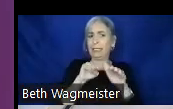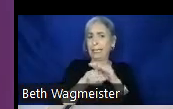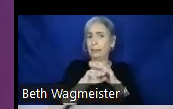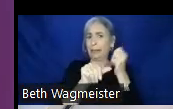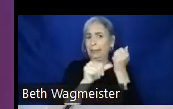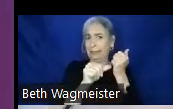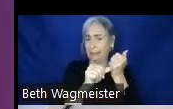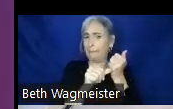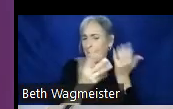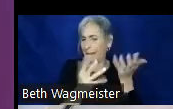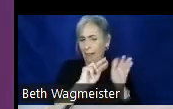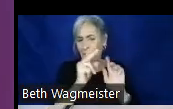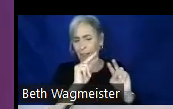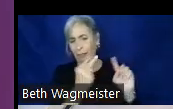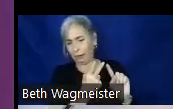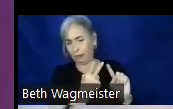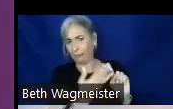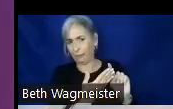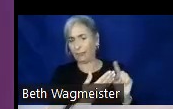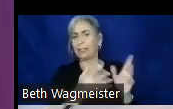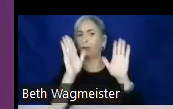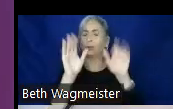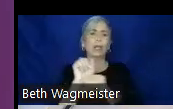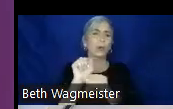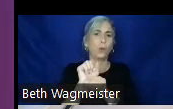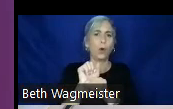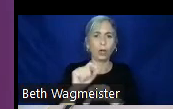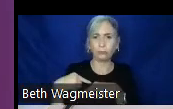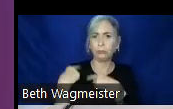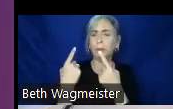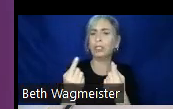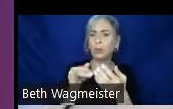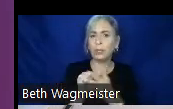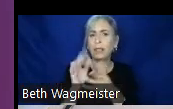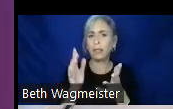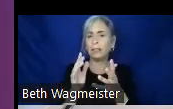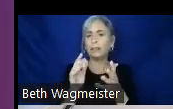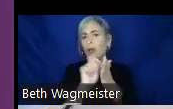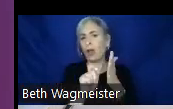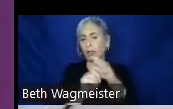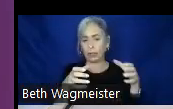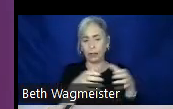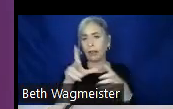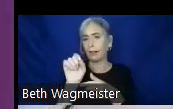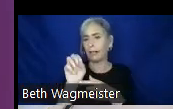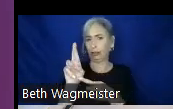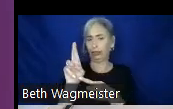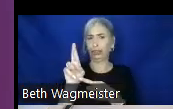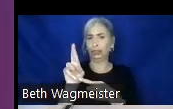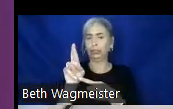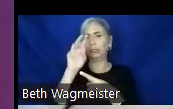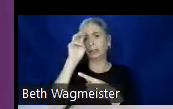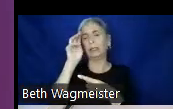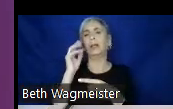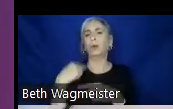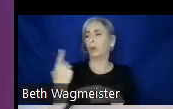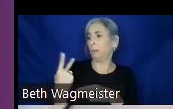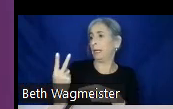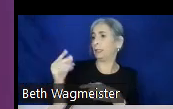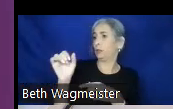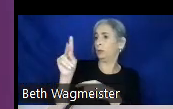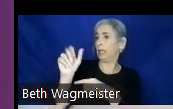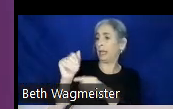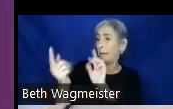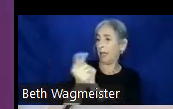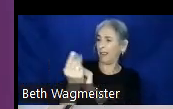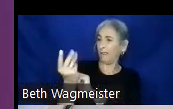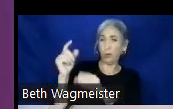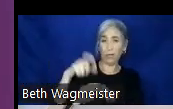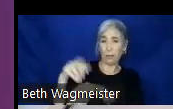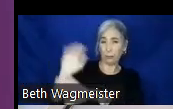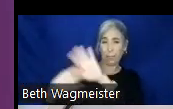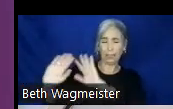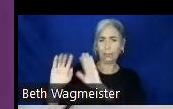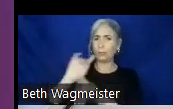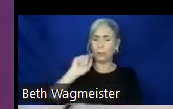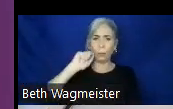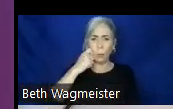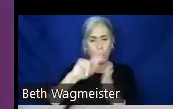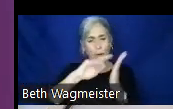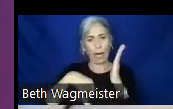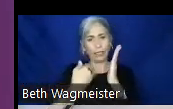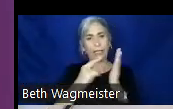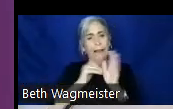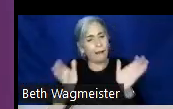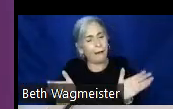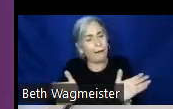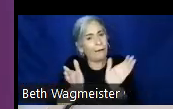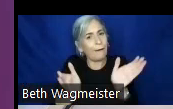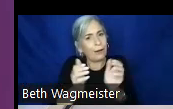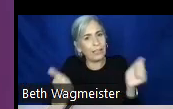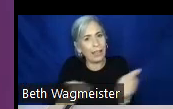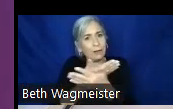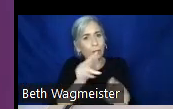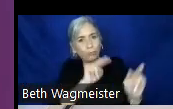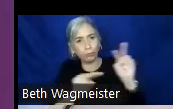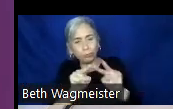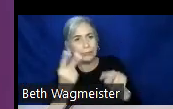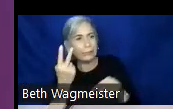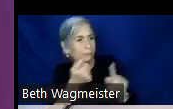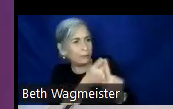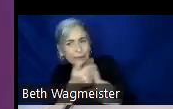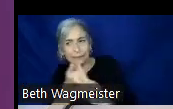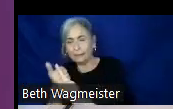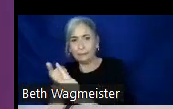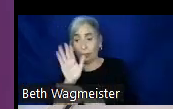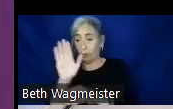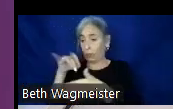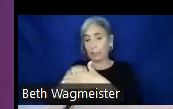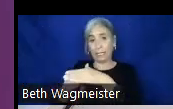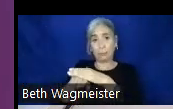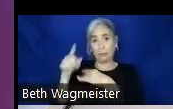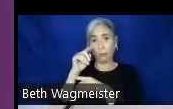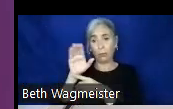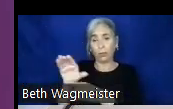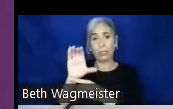You're I know the work that Funka have offered. You're your CMS is an Accessibility Assistant